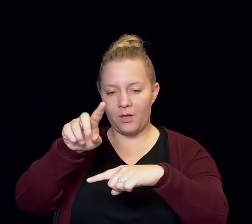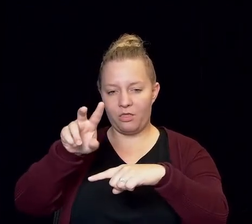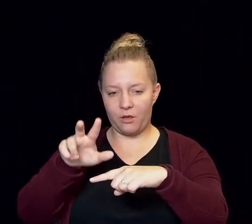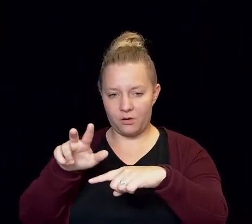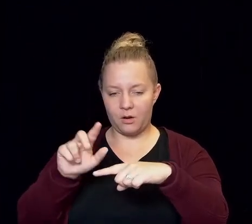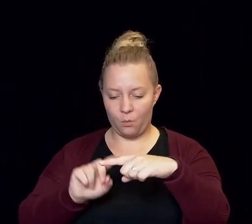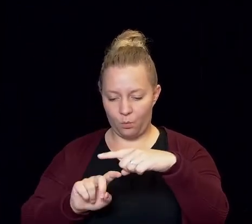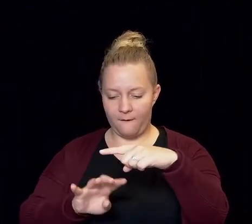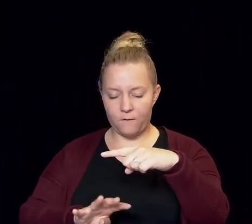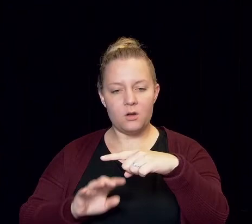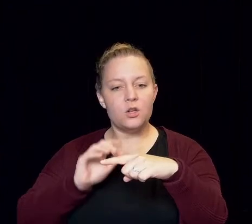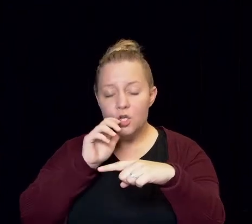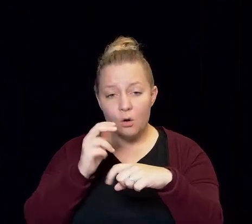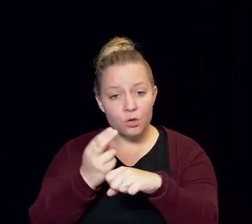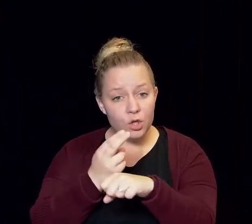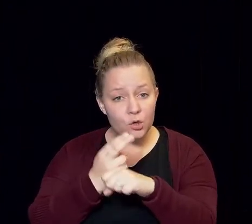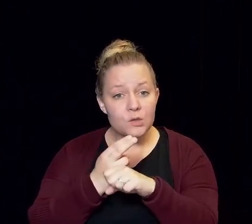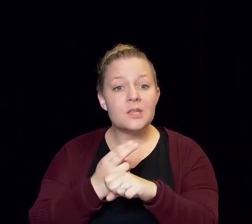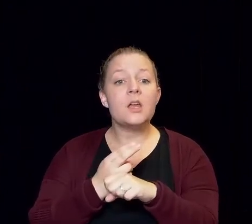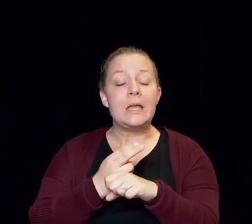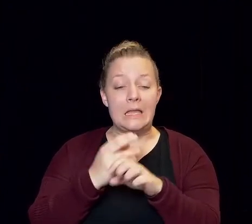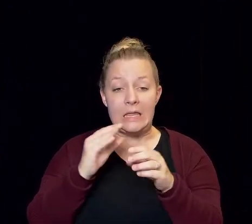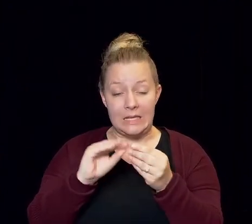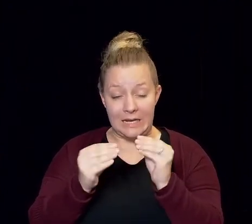Do not just take the numbers in the order they appear in the problem. Follow the order of what's